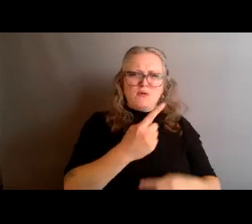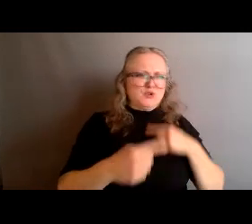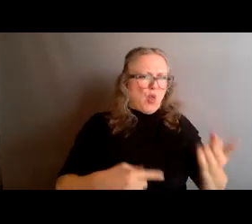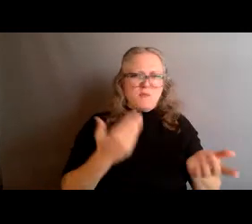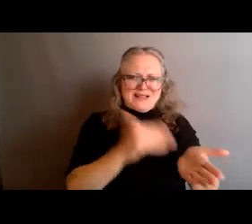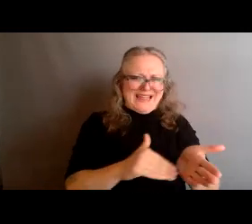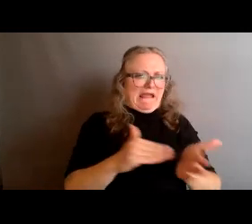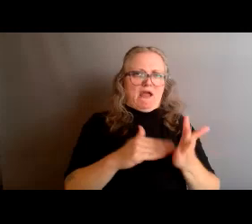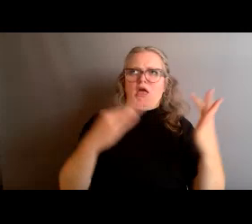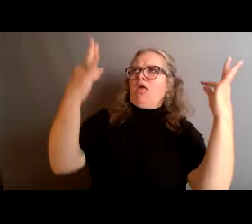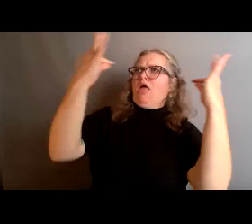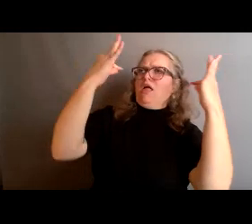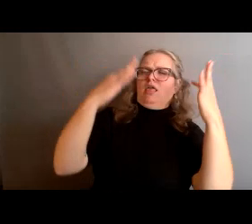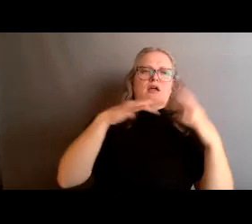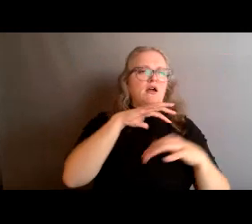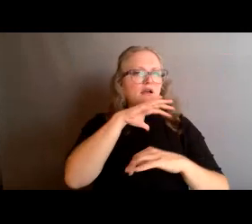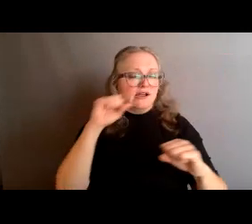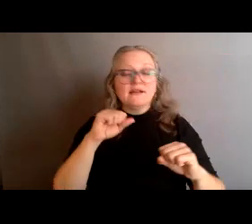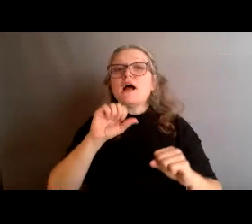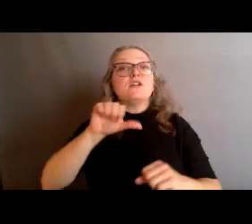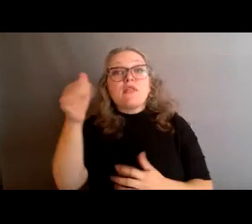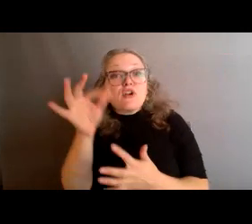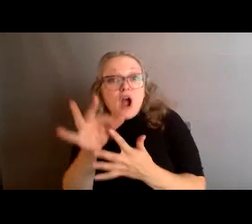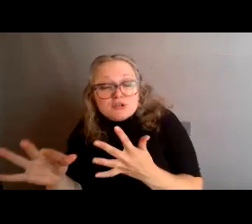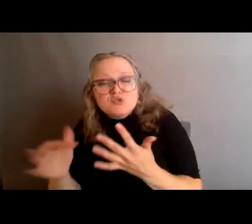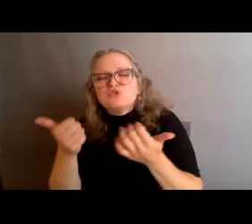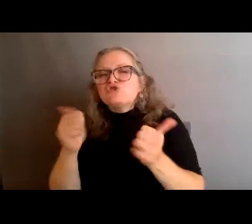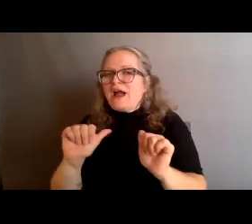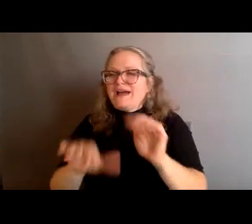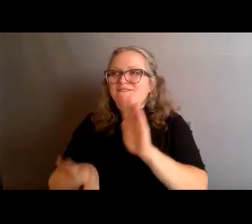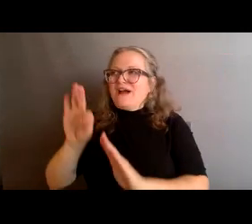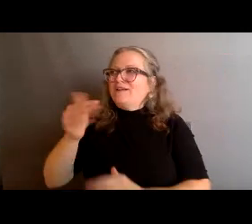We try our best to find a way to fit everybody that we can.